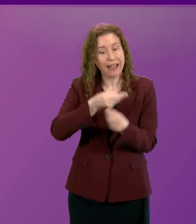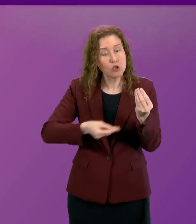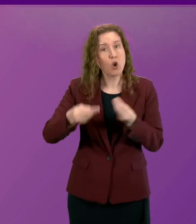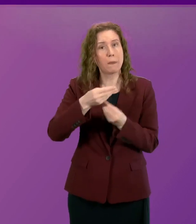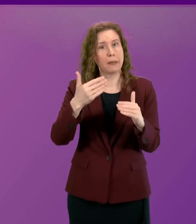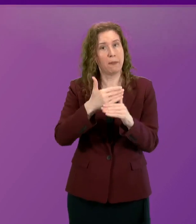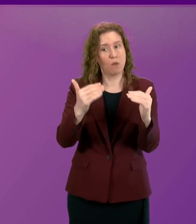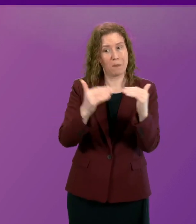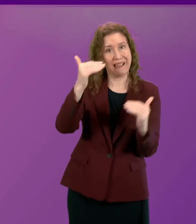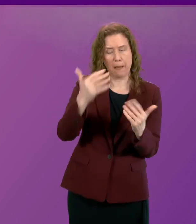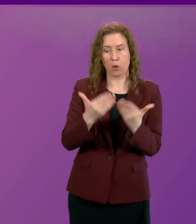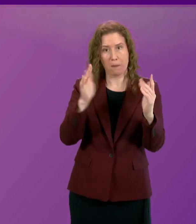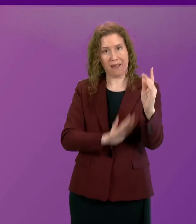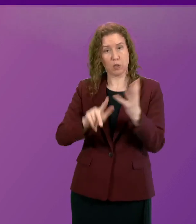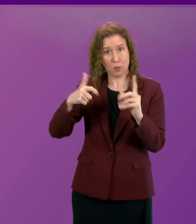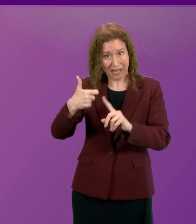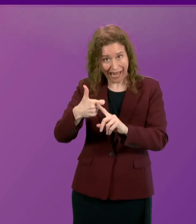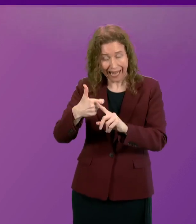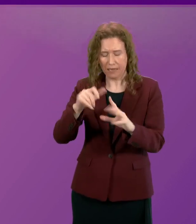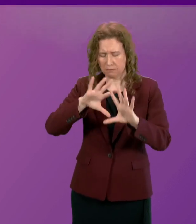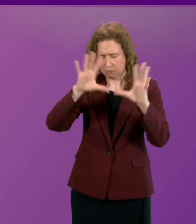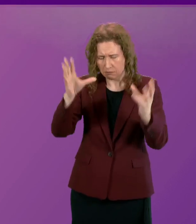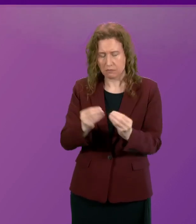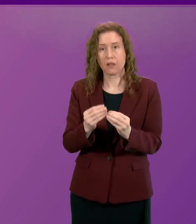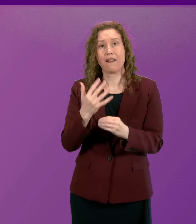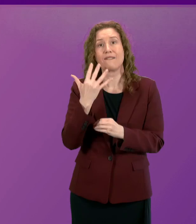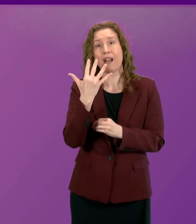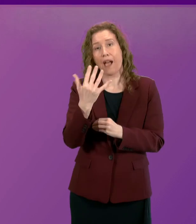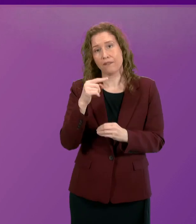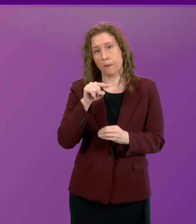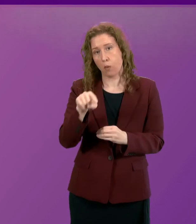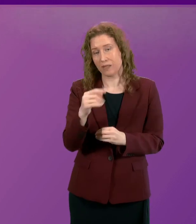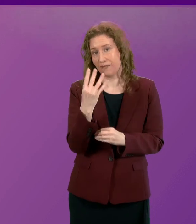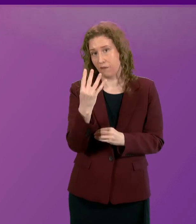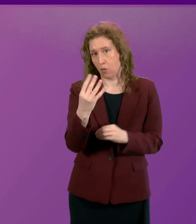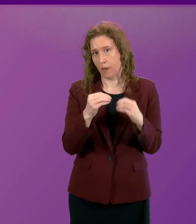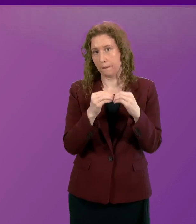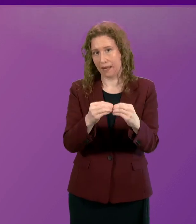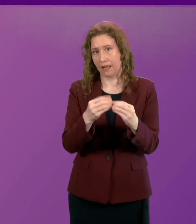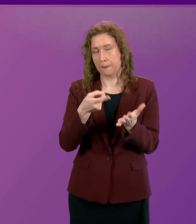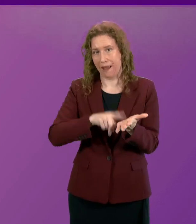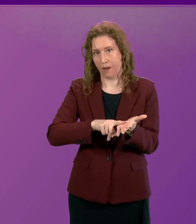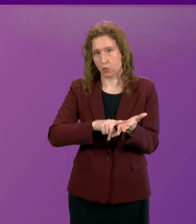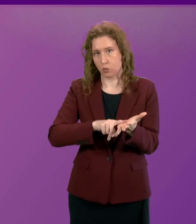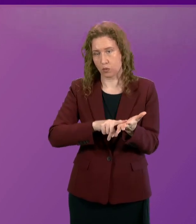between Scotland and the rest of the UK adds up to £5.4 billion. Does John